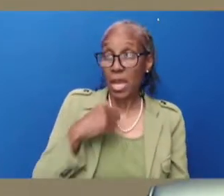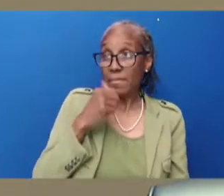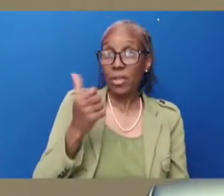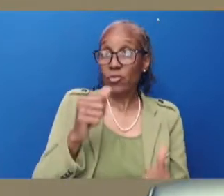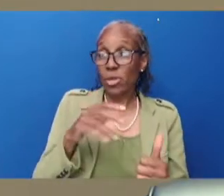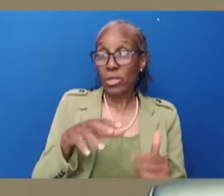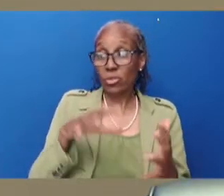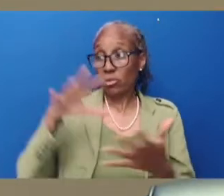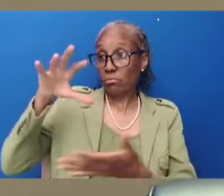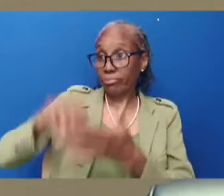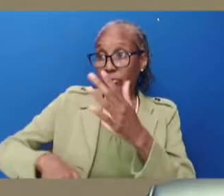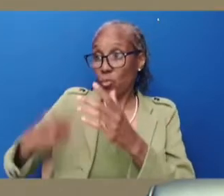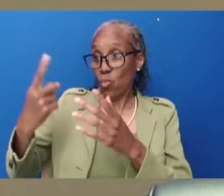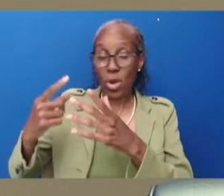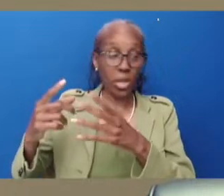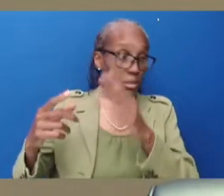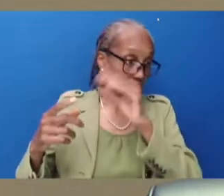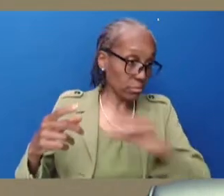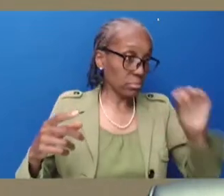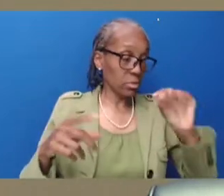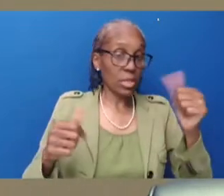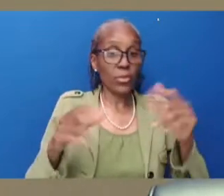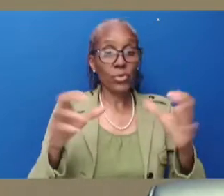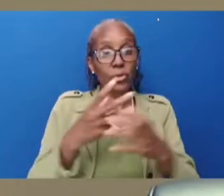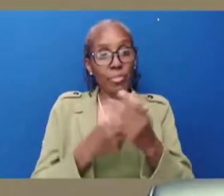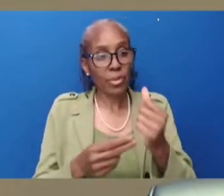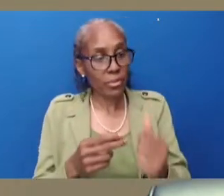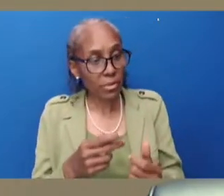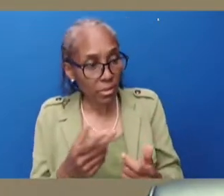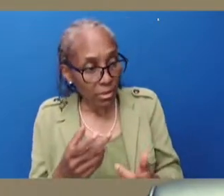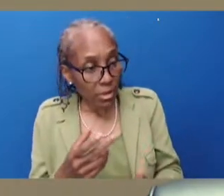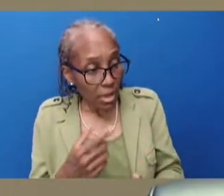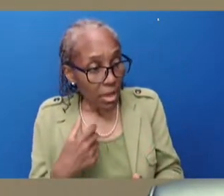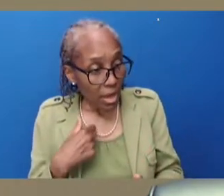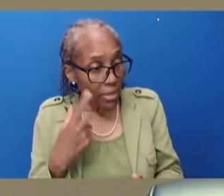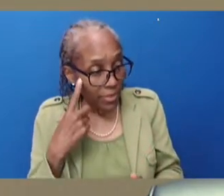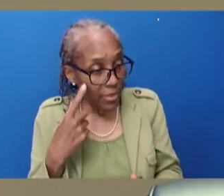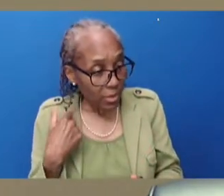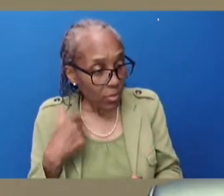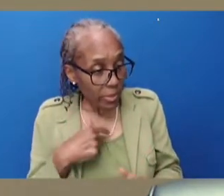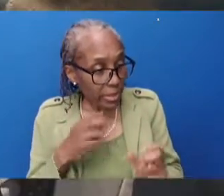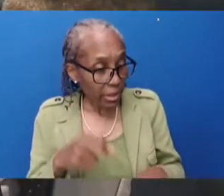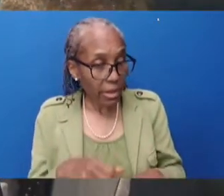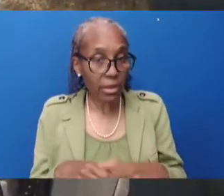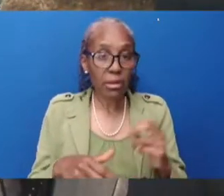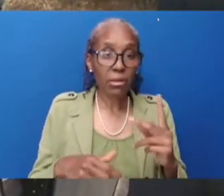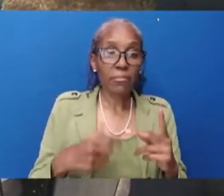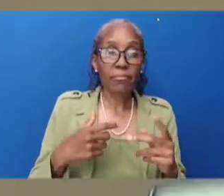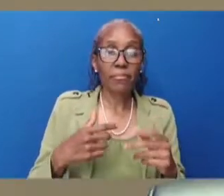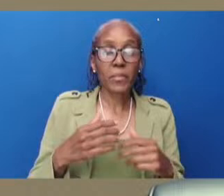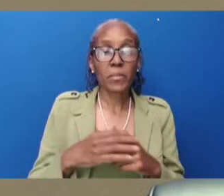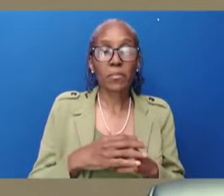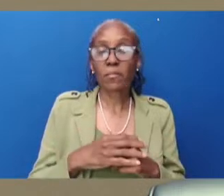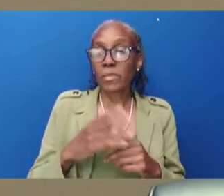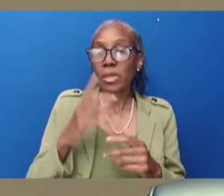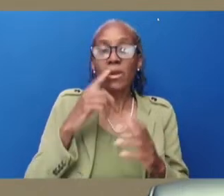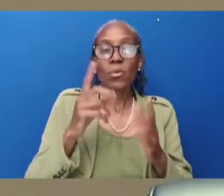ABILITY TO FUNDS OTHER PROGRAMS. I'M NOT TRYING TO TAKE FROM ONE TO DO THE OTHER. IF WE CAN DO BOTH.